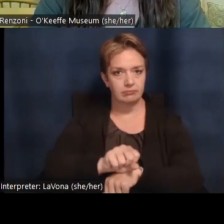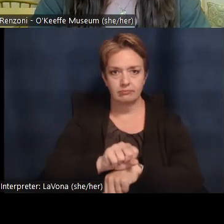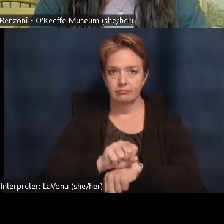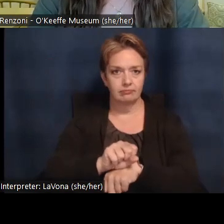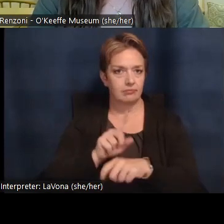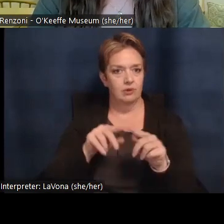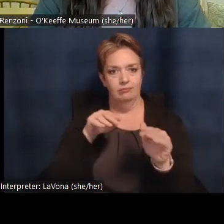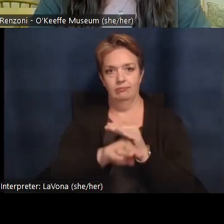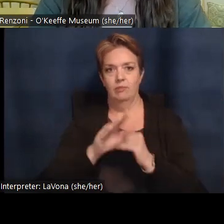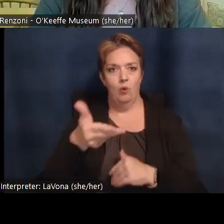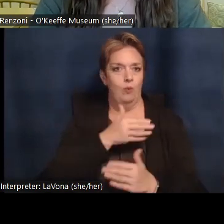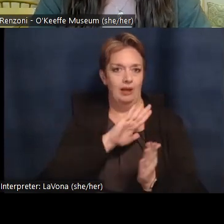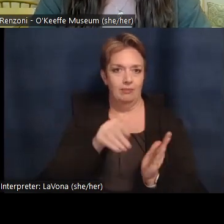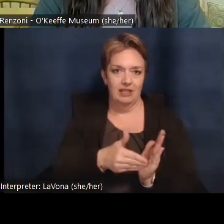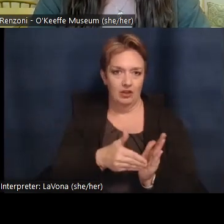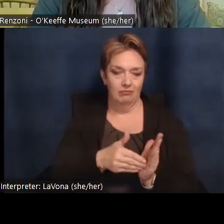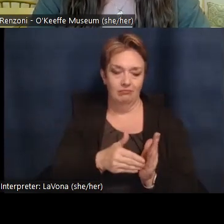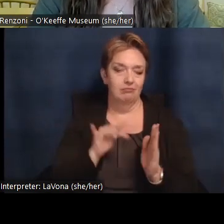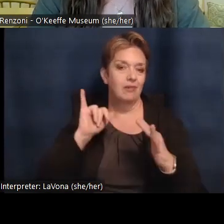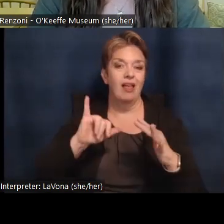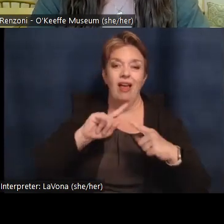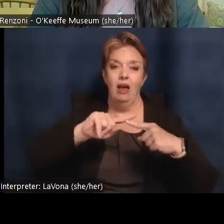It's open year-round, Tuesday through Saturday.